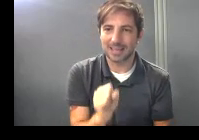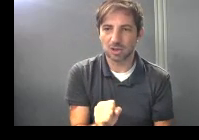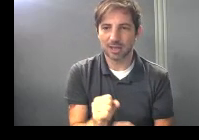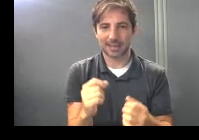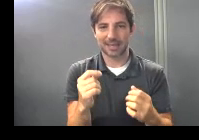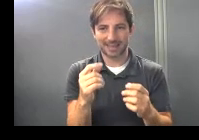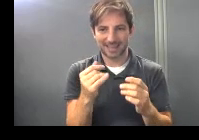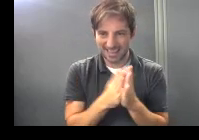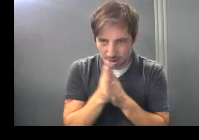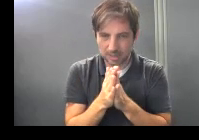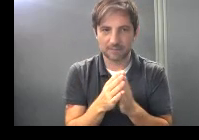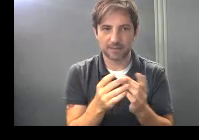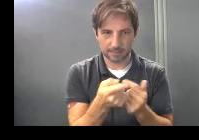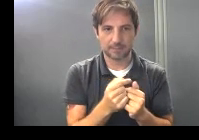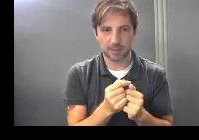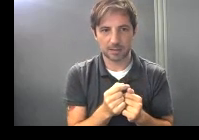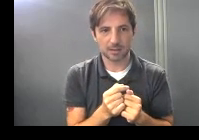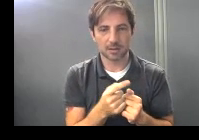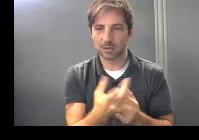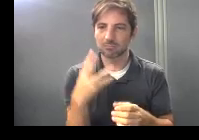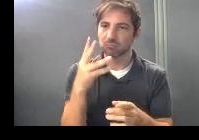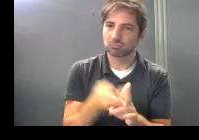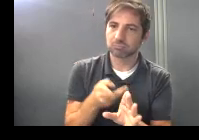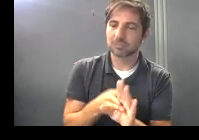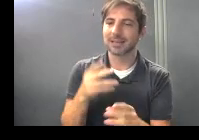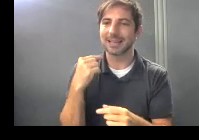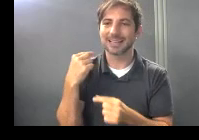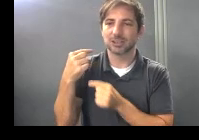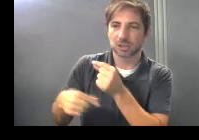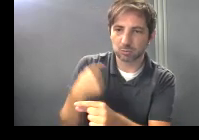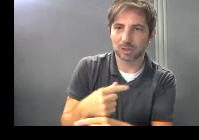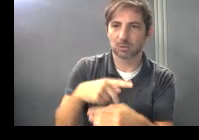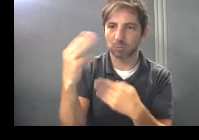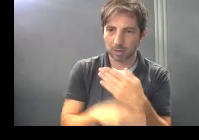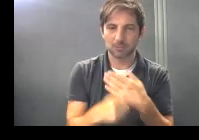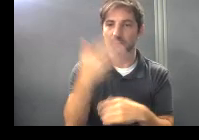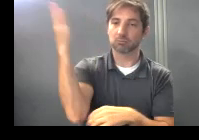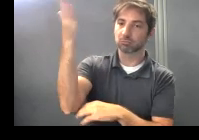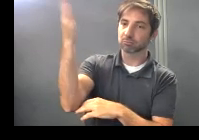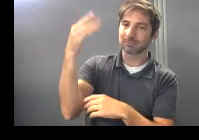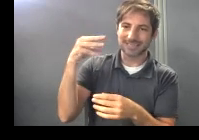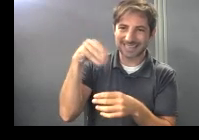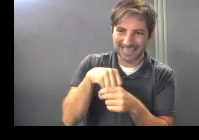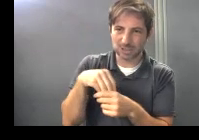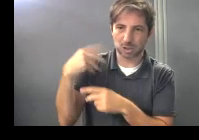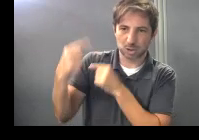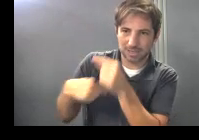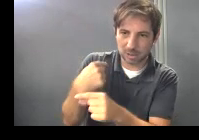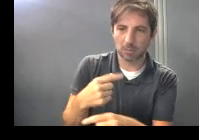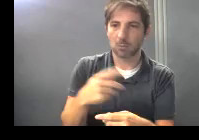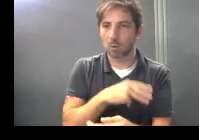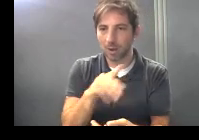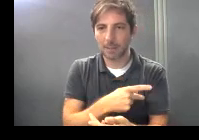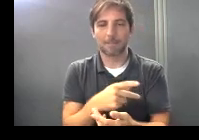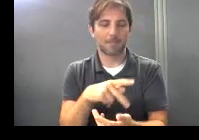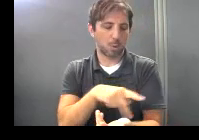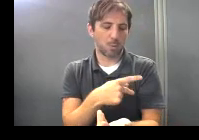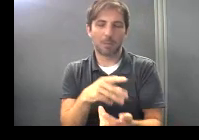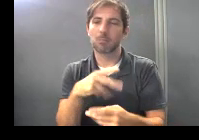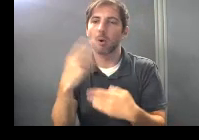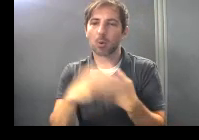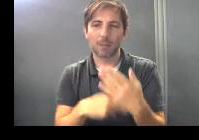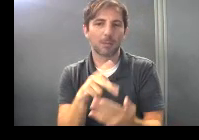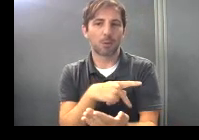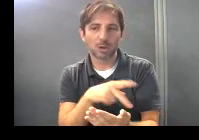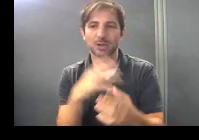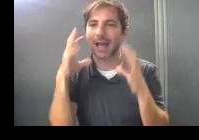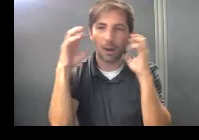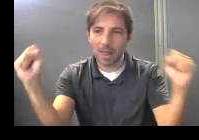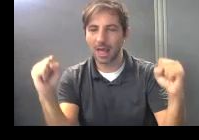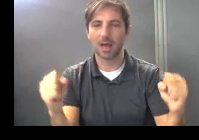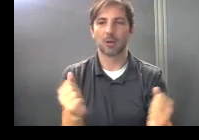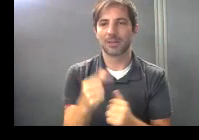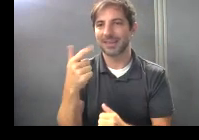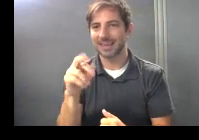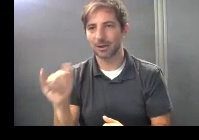IN 2016 SHE PRESENTED THE ENTER GENERATIONAL PROGRAM OF POETRY OUT LOUD, POETRY FOR LIFE